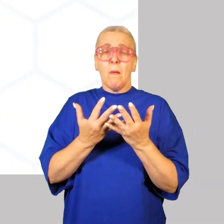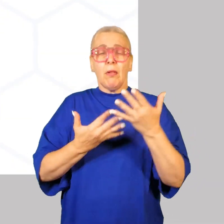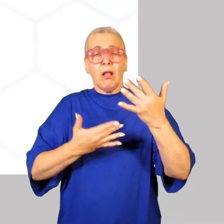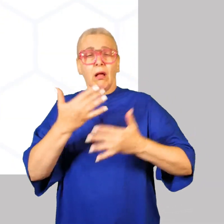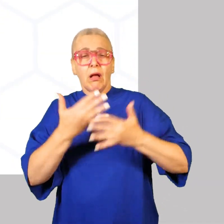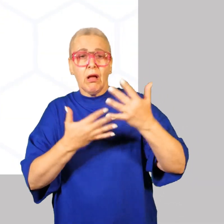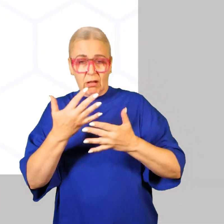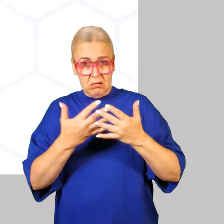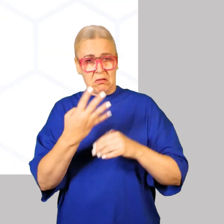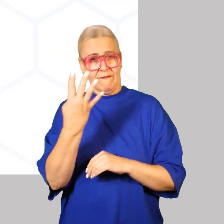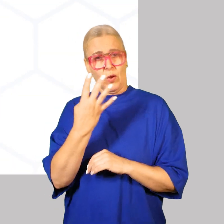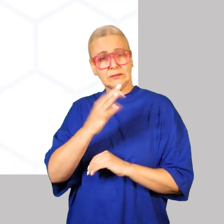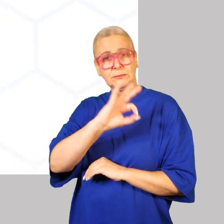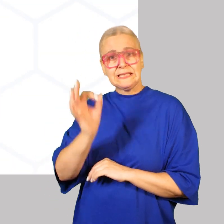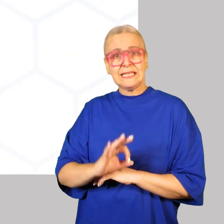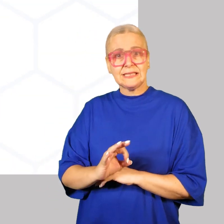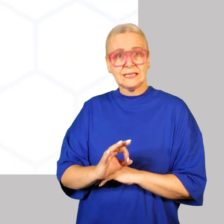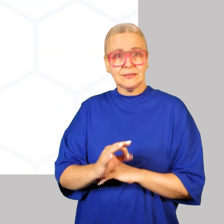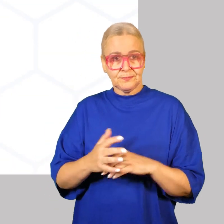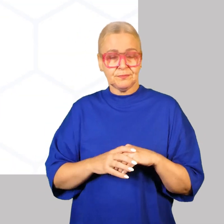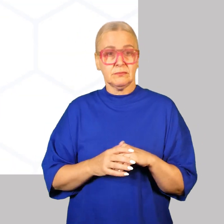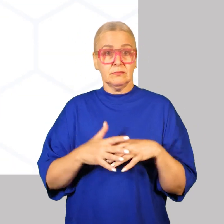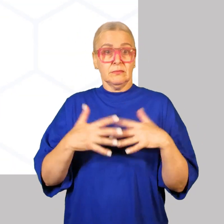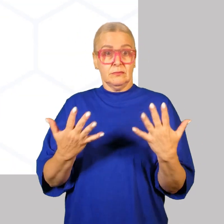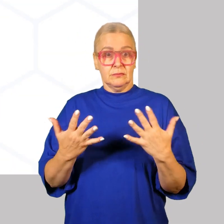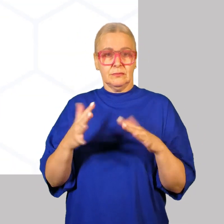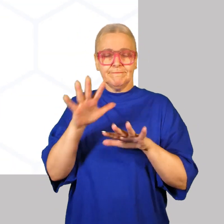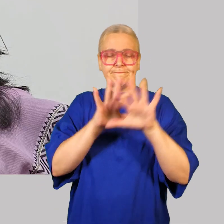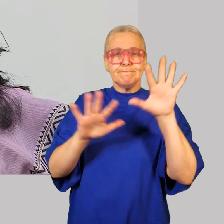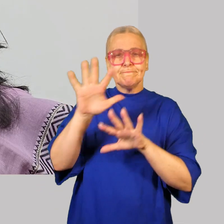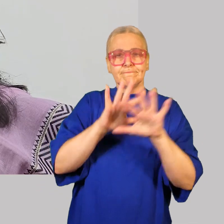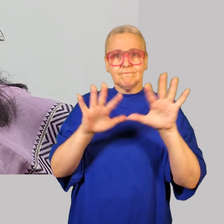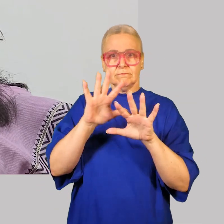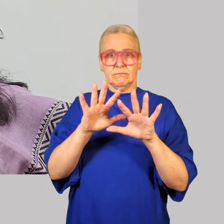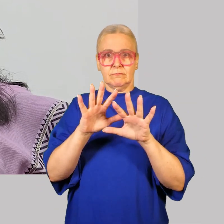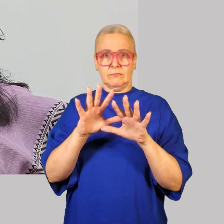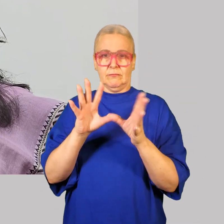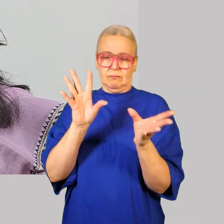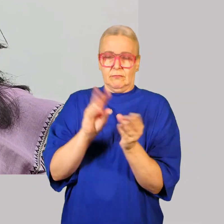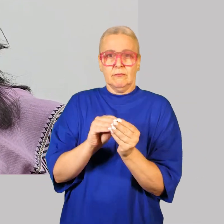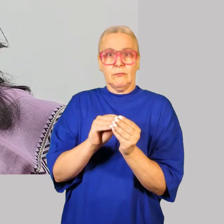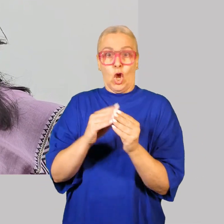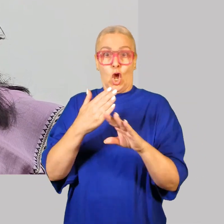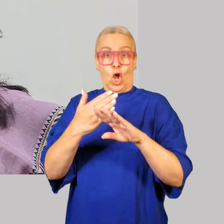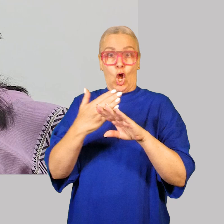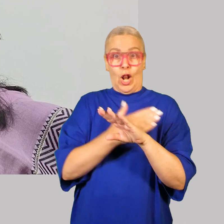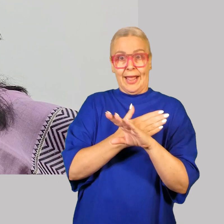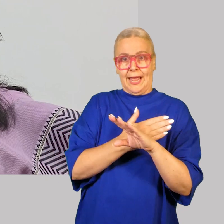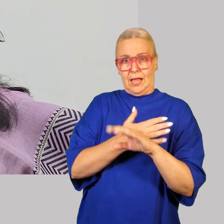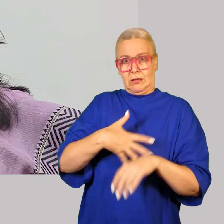to be 14%. However, this prevalence estimate is a combination of early gestational diabetes